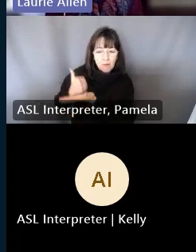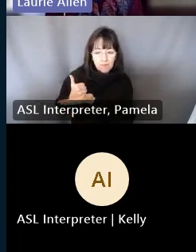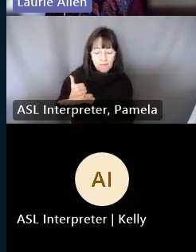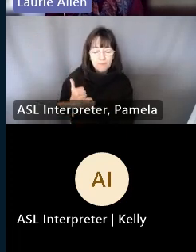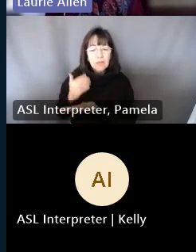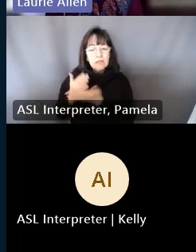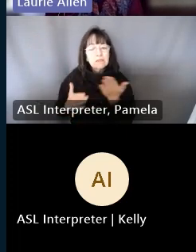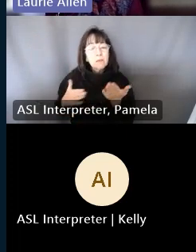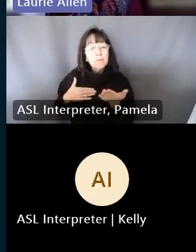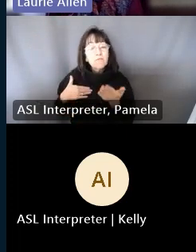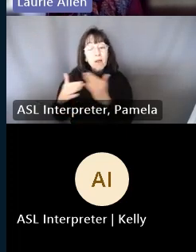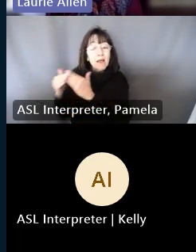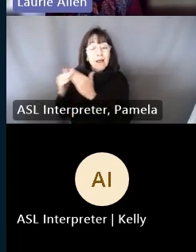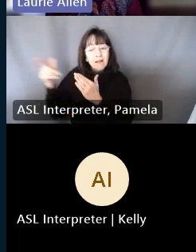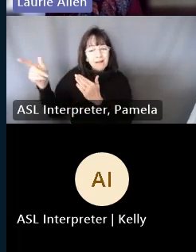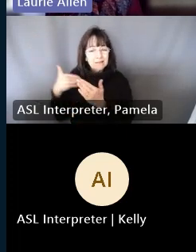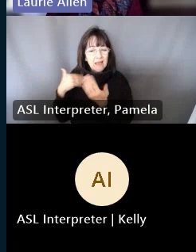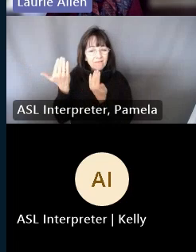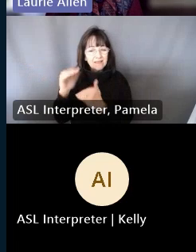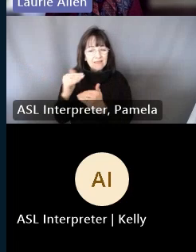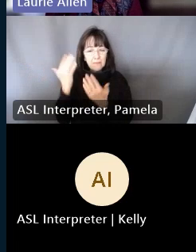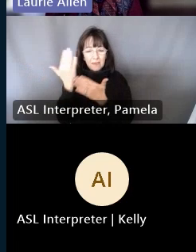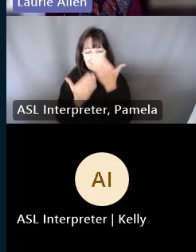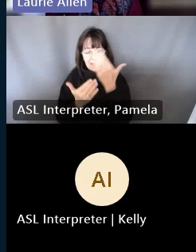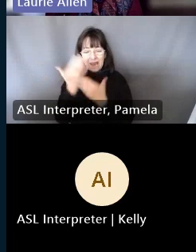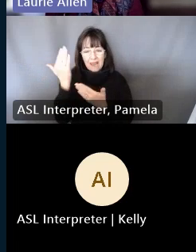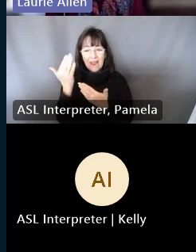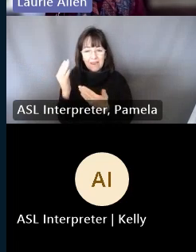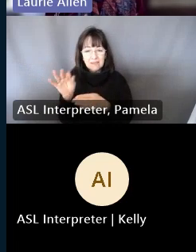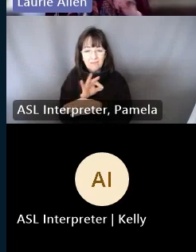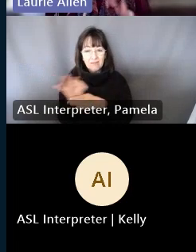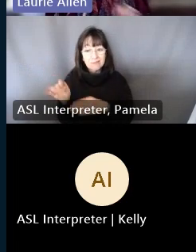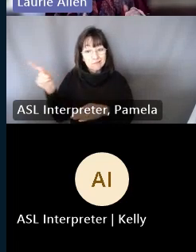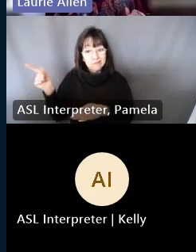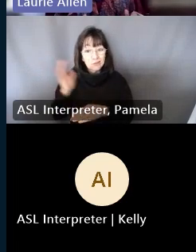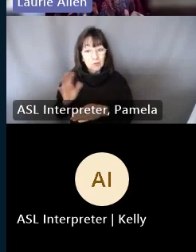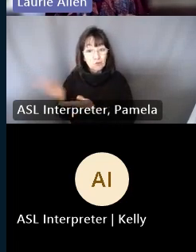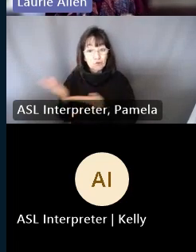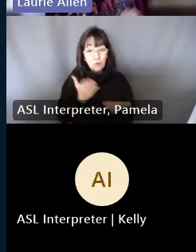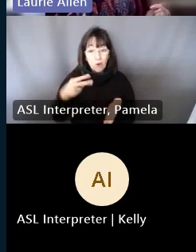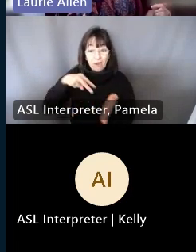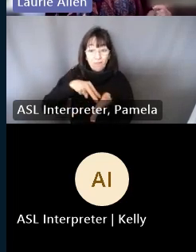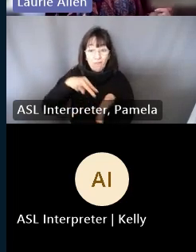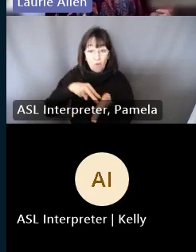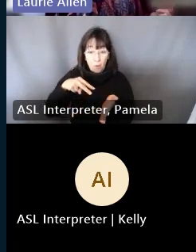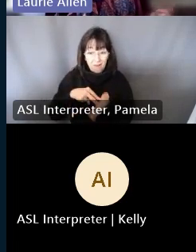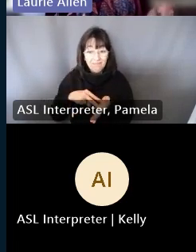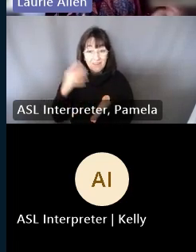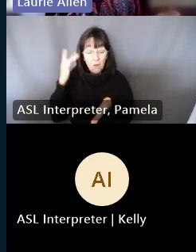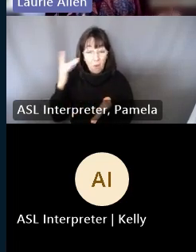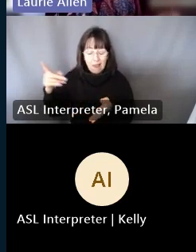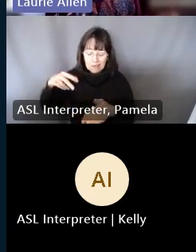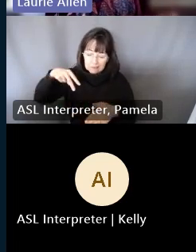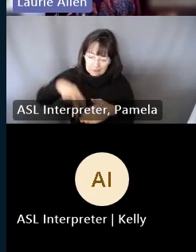and he used to carry a fork around in his laptop bag that he would jam into his laptop to open the lid so he didn't have to ask for help.